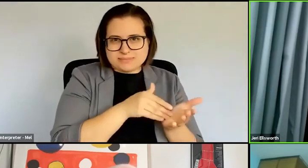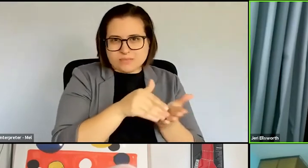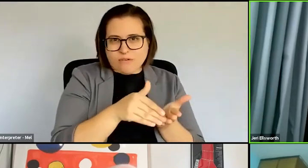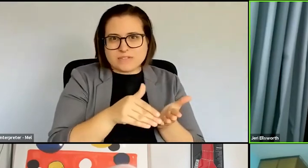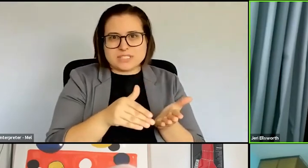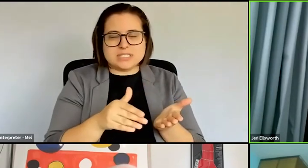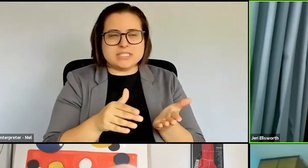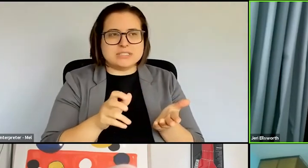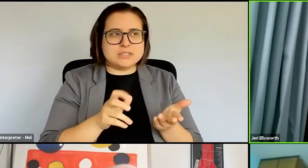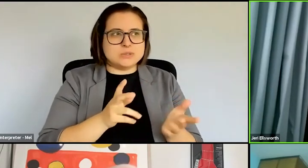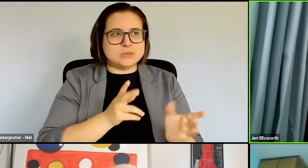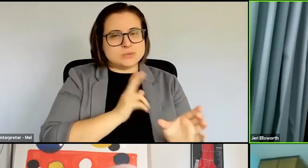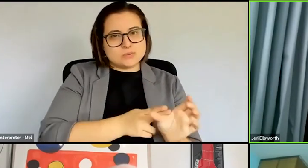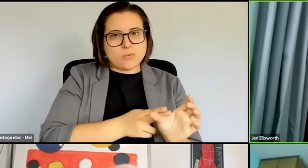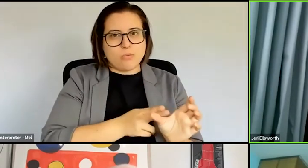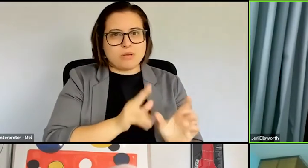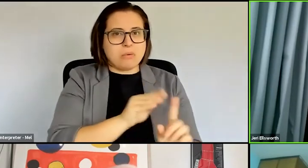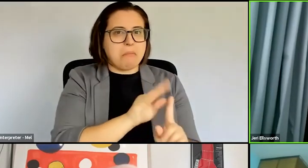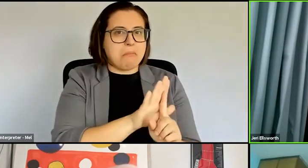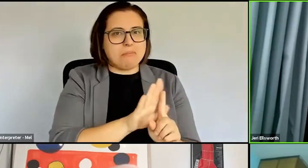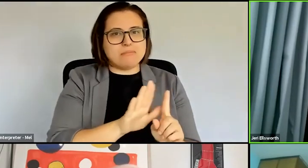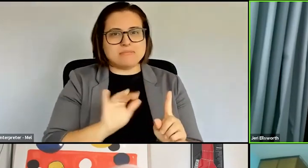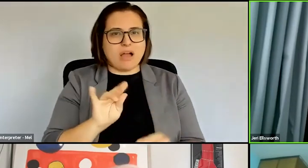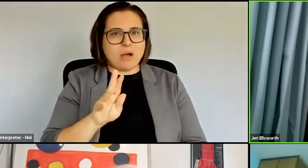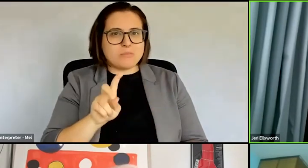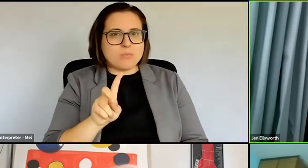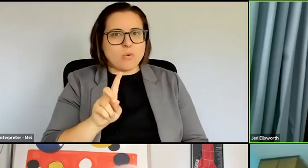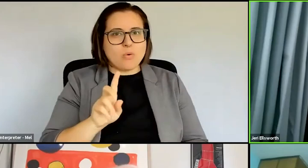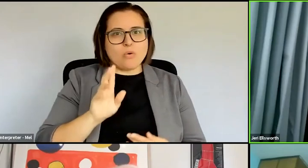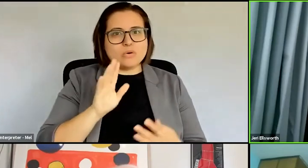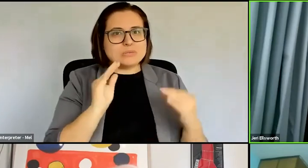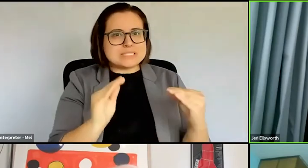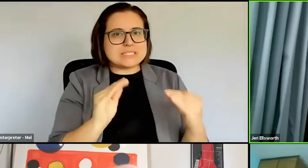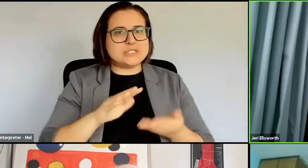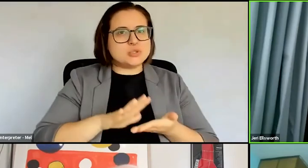and you go through the learning of your interface so using your interface through